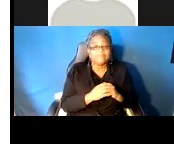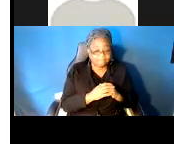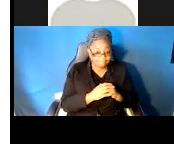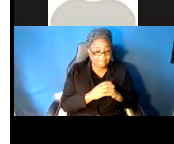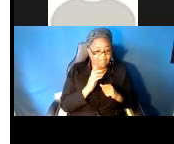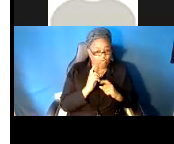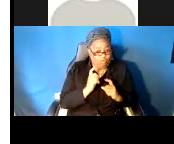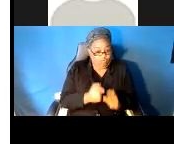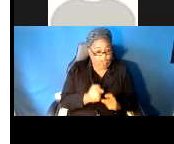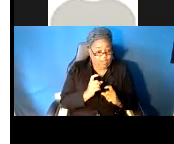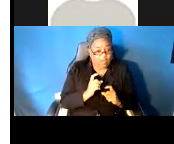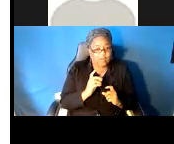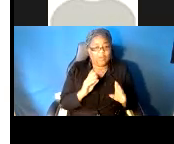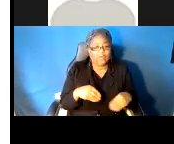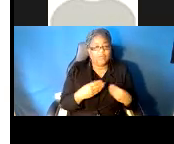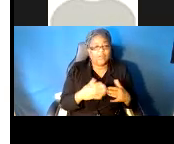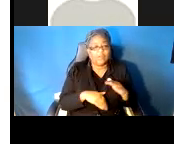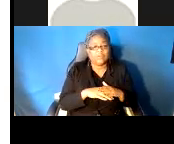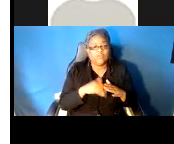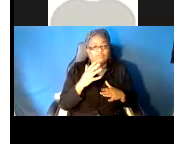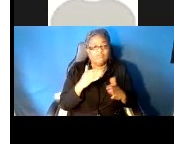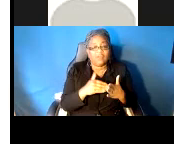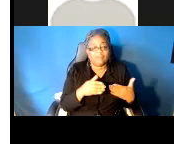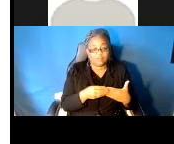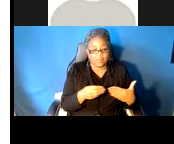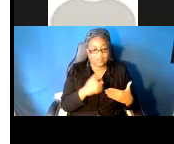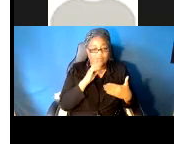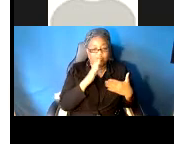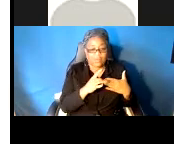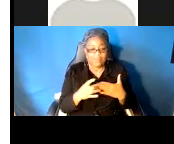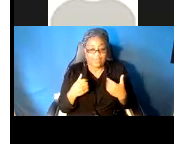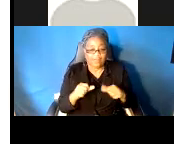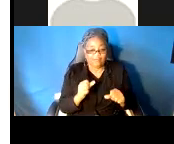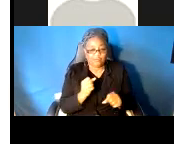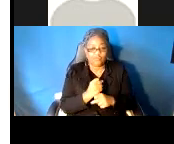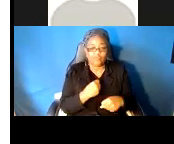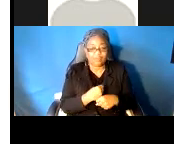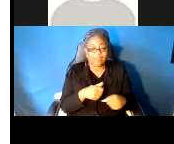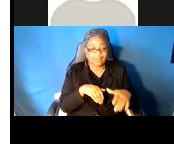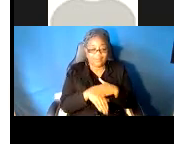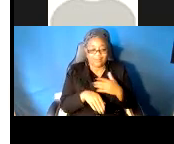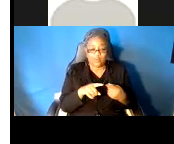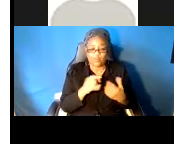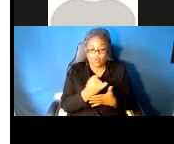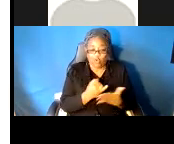is to provide up to $5,000 for leading efforts to create access to the arts and/or engage